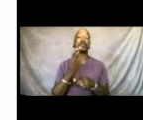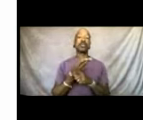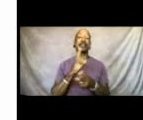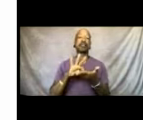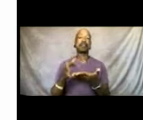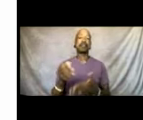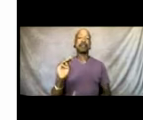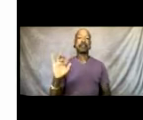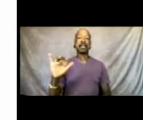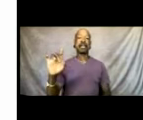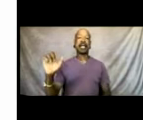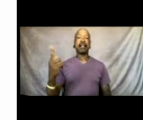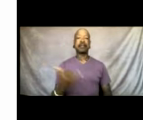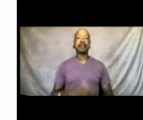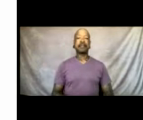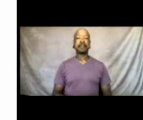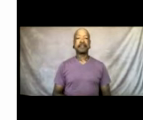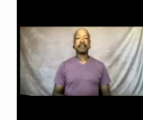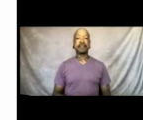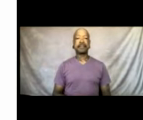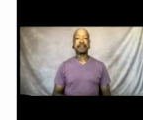signify, you know, the amount of money that someone can keep